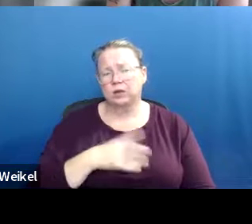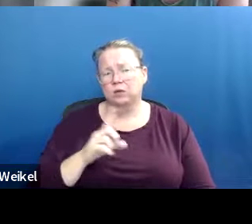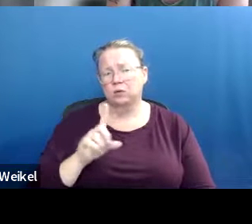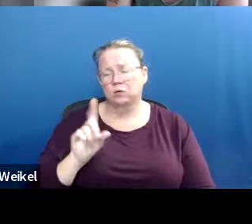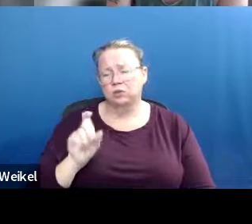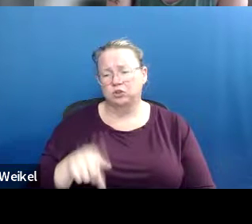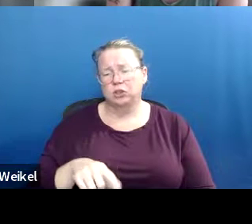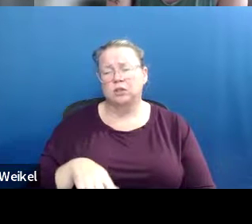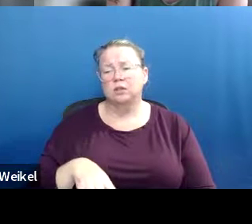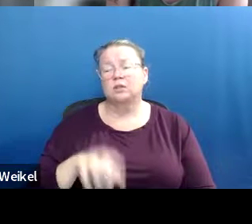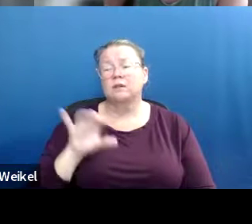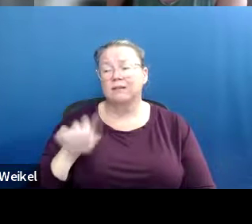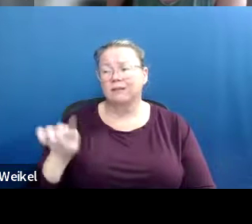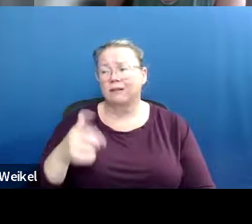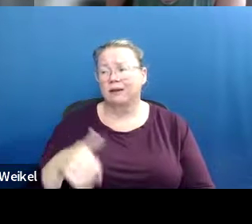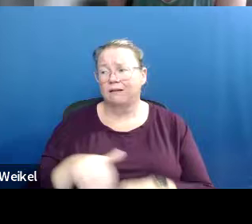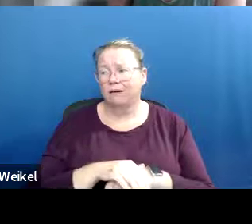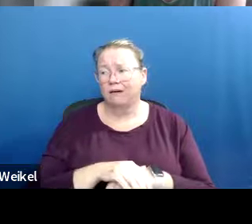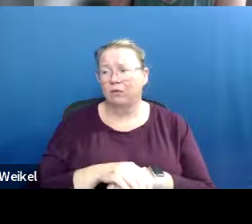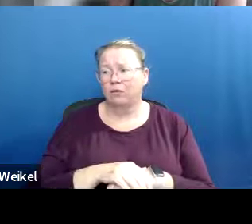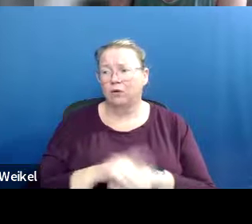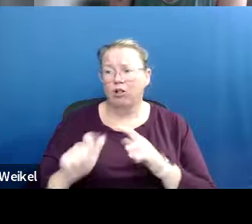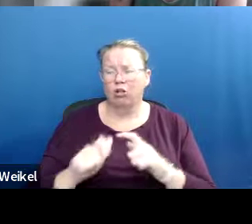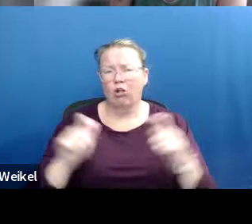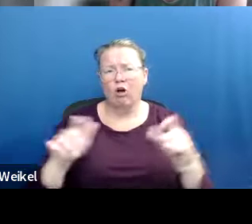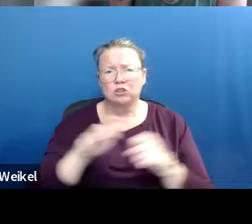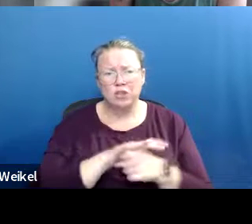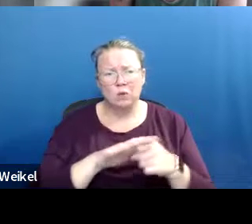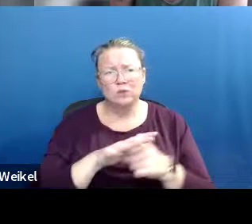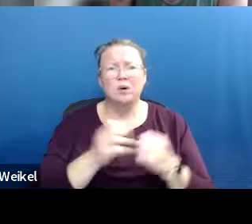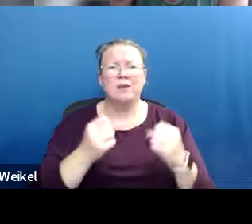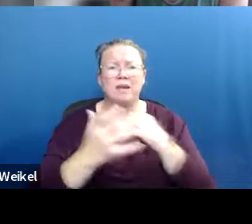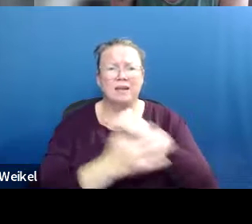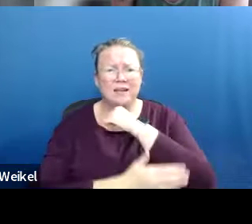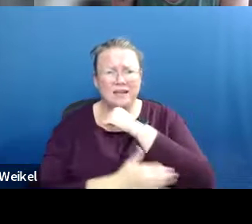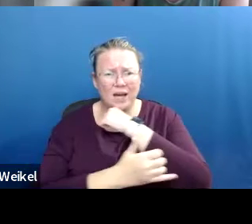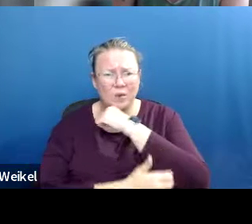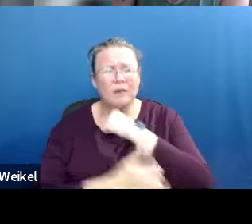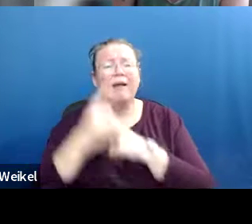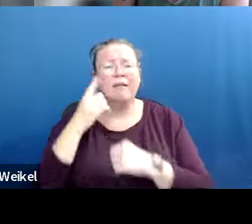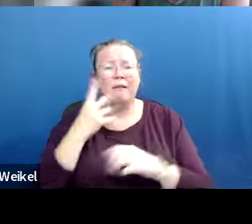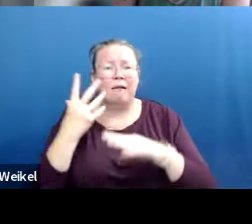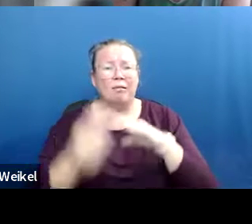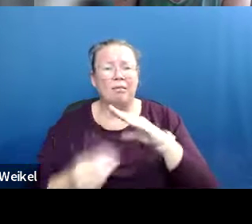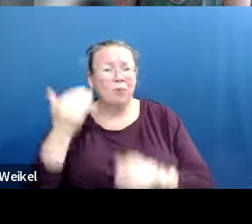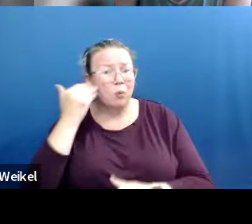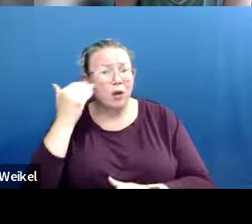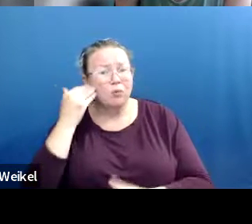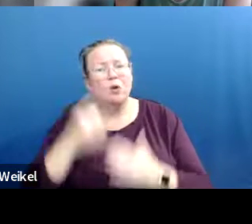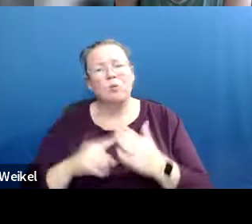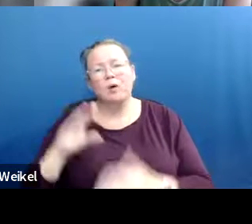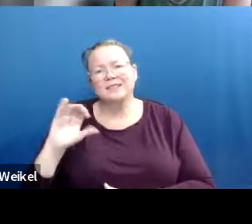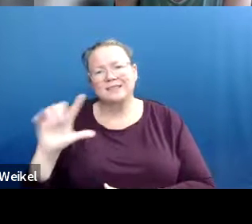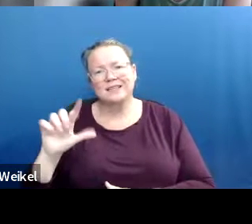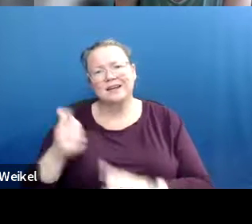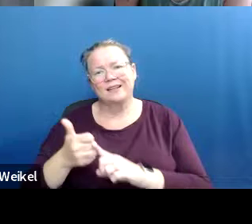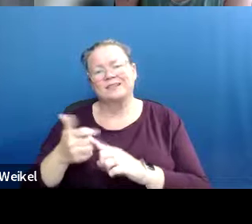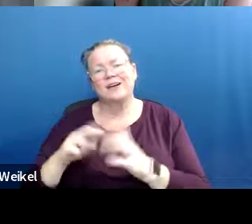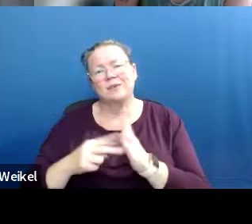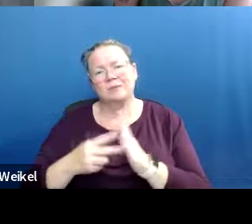Harm (He/Him): That they cover very large territory of counties, and they think it's a lack of awareness of what a cell is in general. I agree with that.